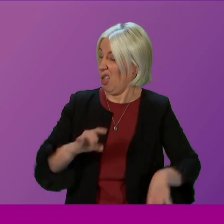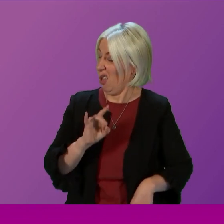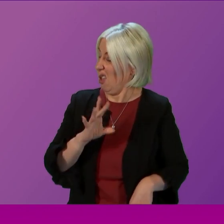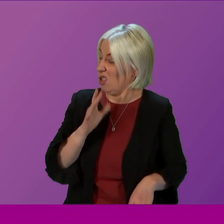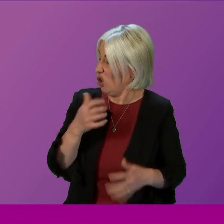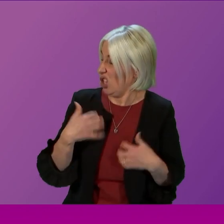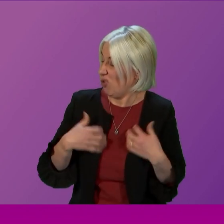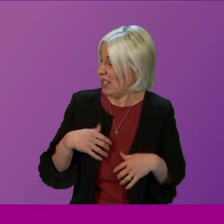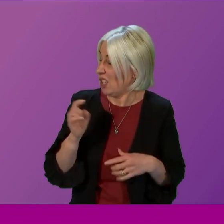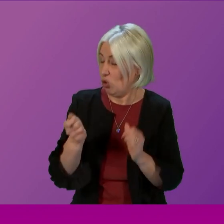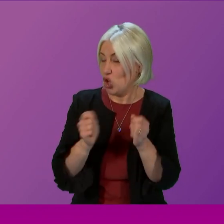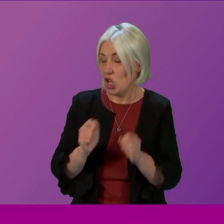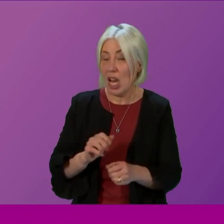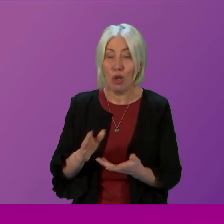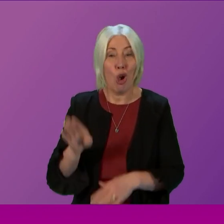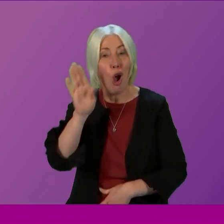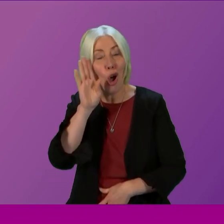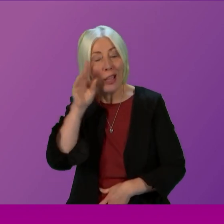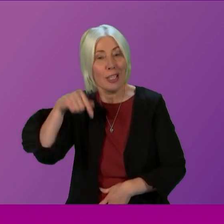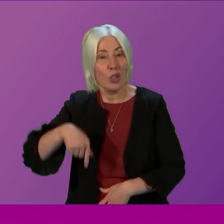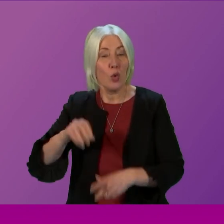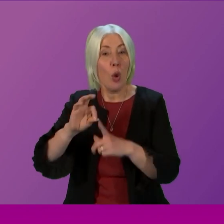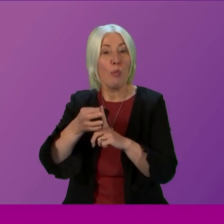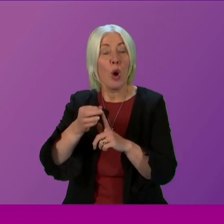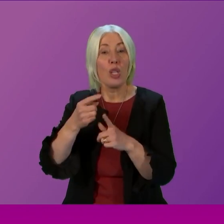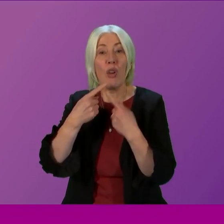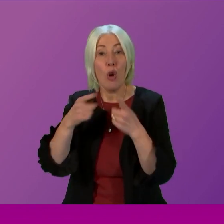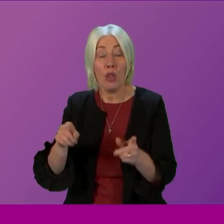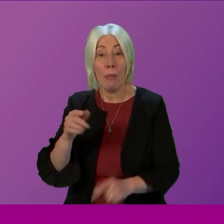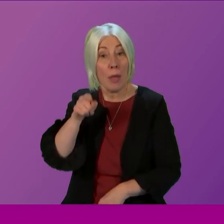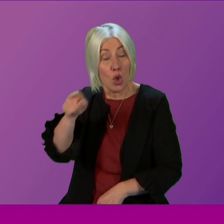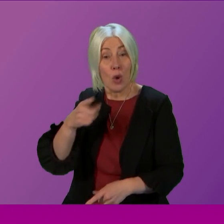indeed, to listen to points of order, I wonder whether you might request that Minister Slater